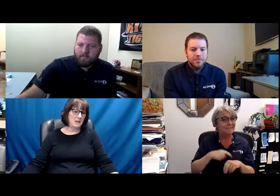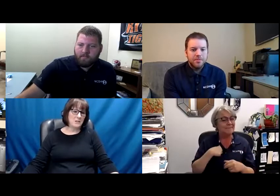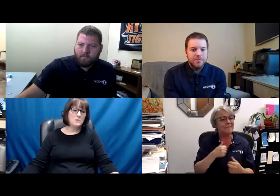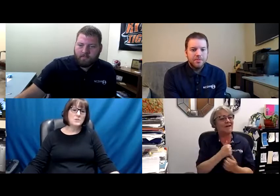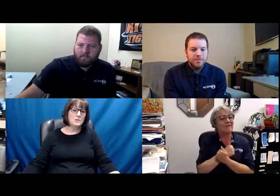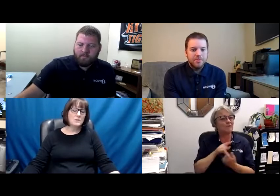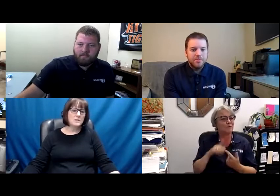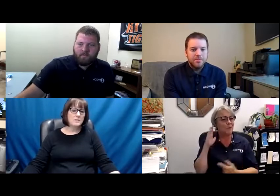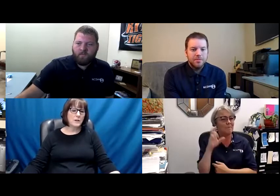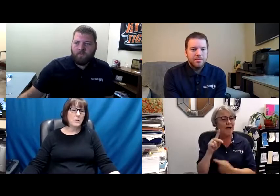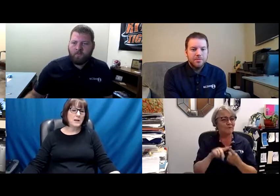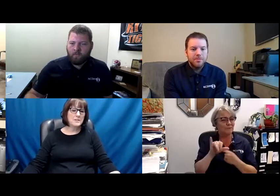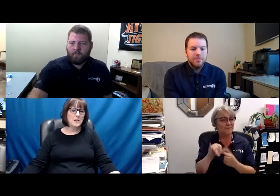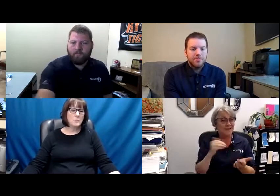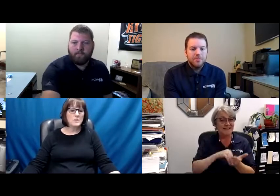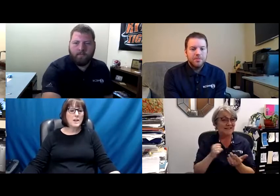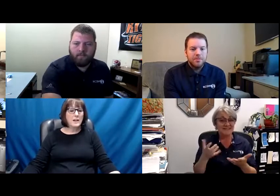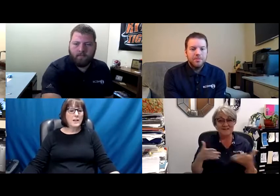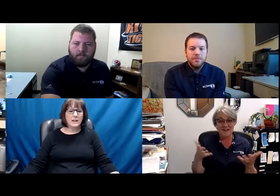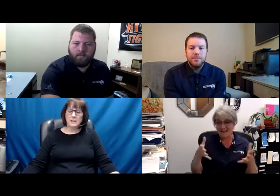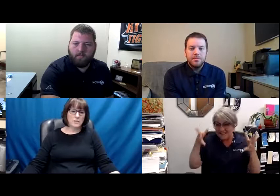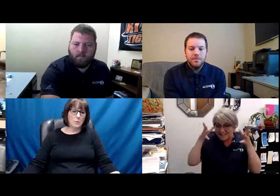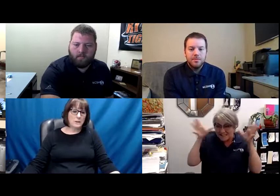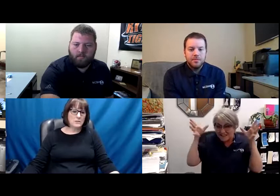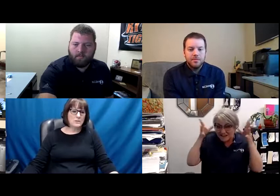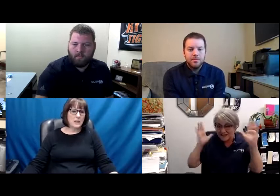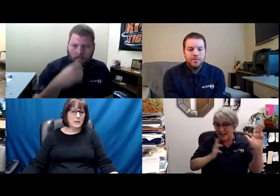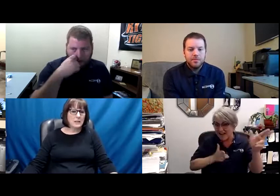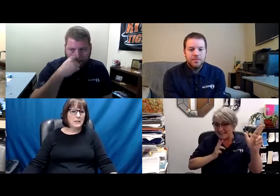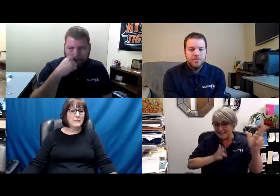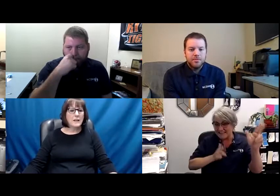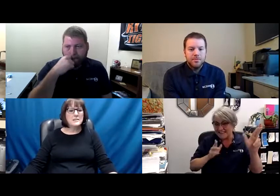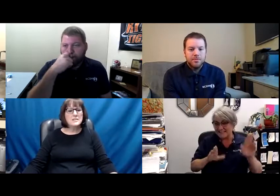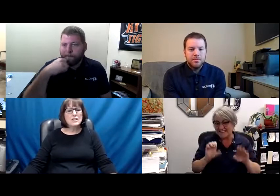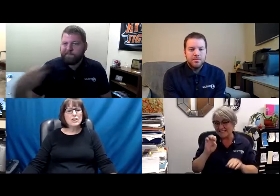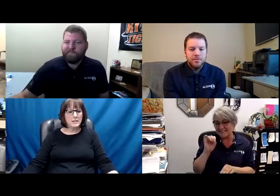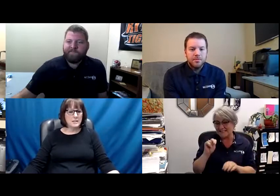used to do is a fun past time was and I'd love to go back to do that again and that's deer hunting.